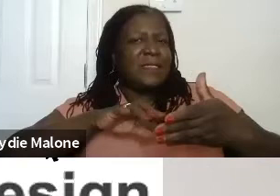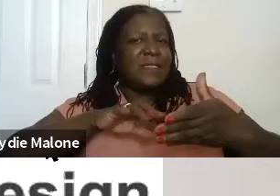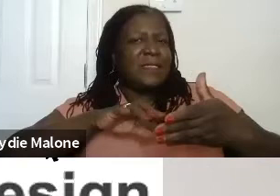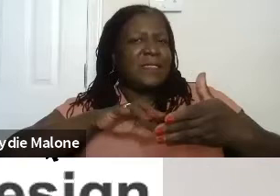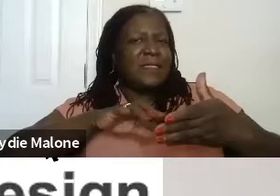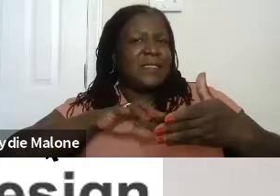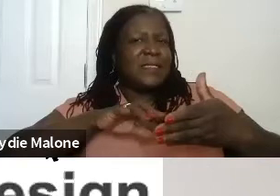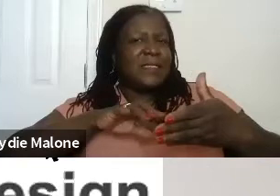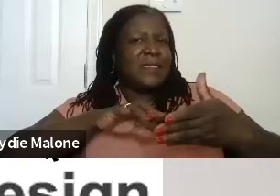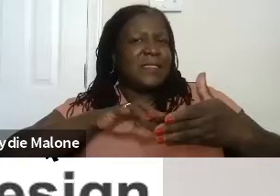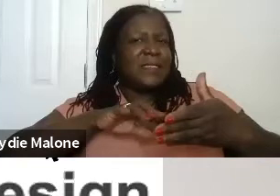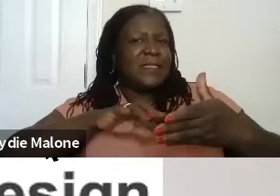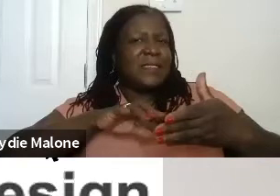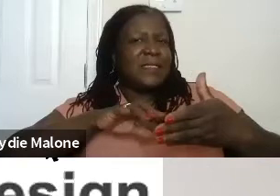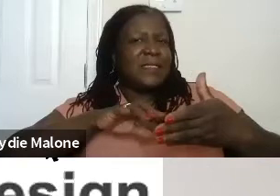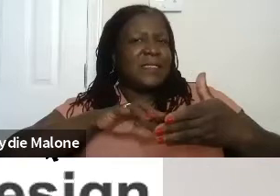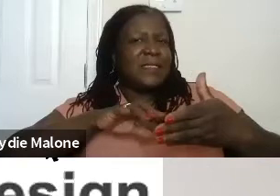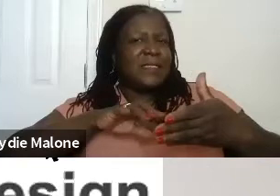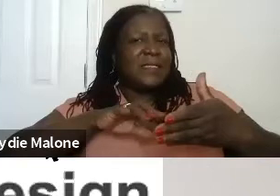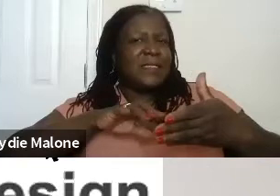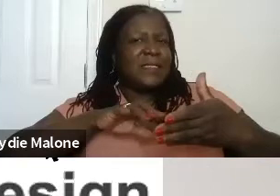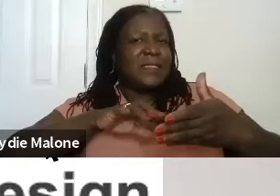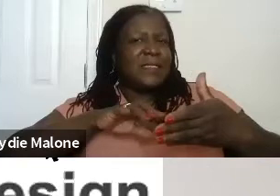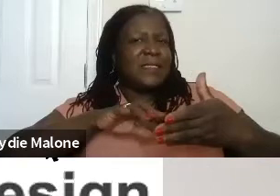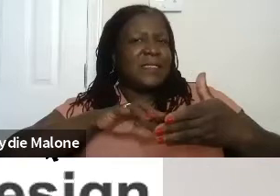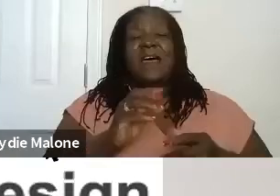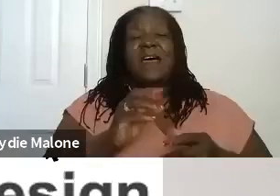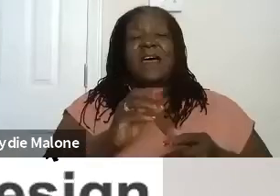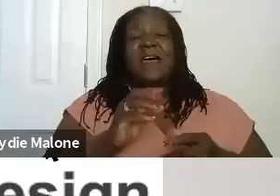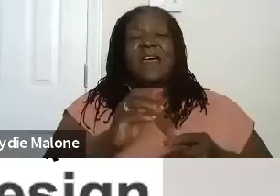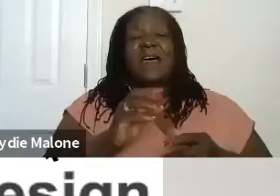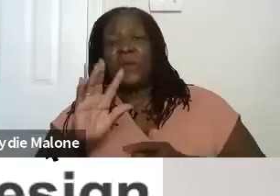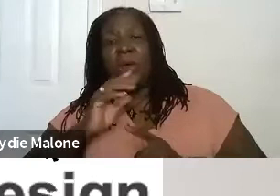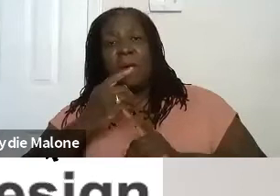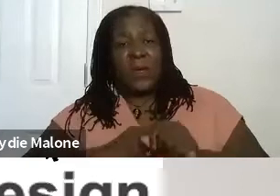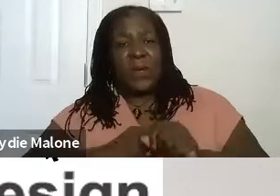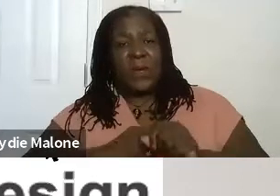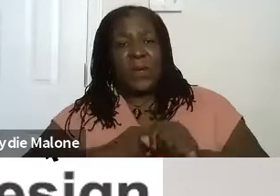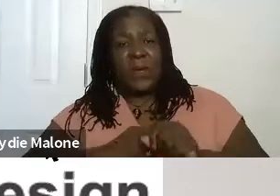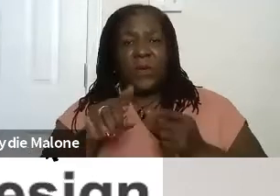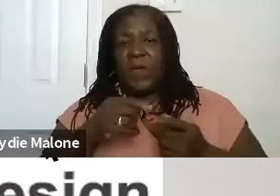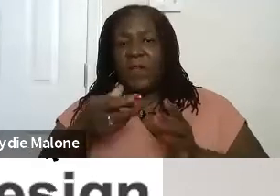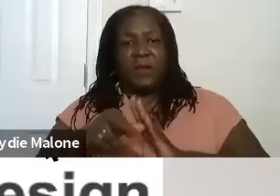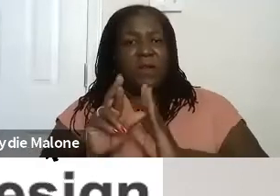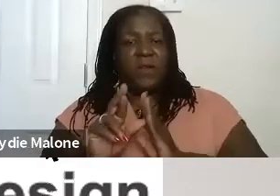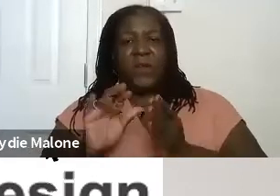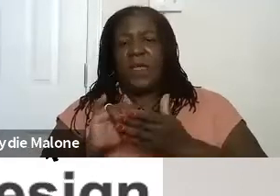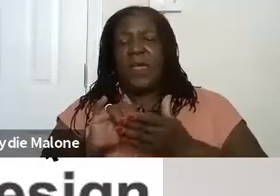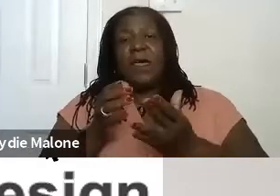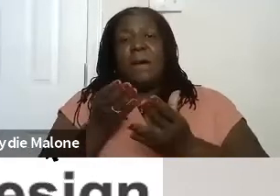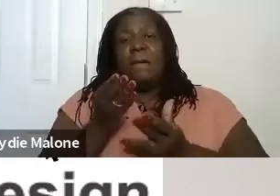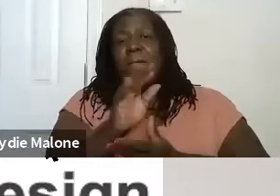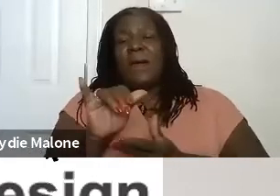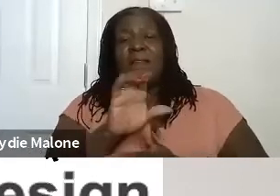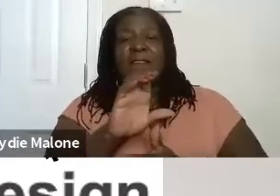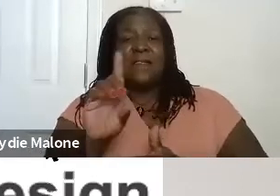I don't know when those studies will come to review by the CDC. And people were randomized